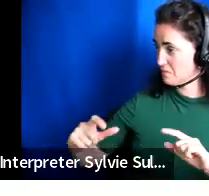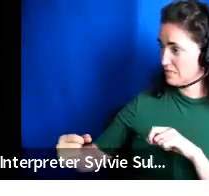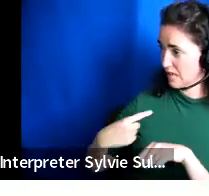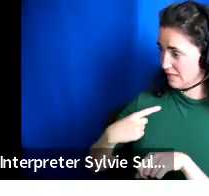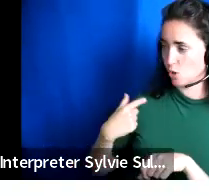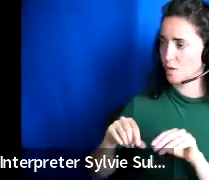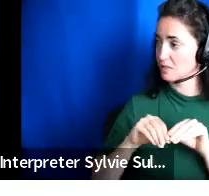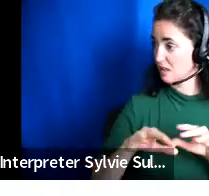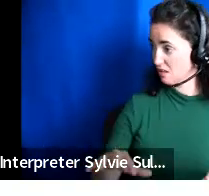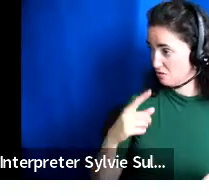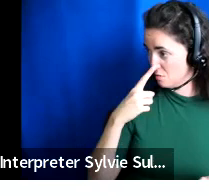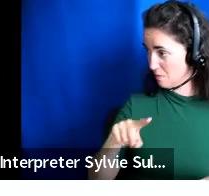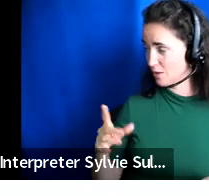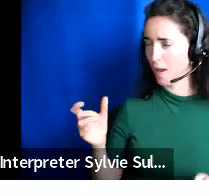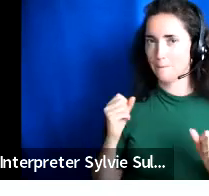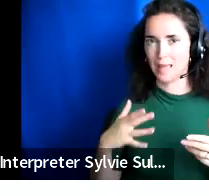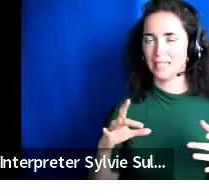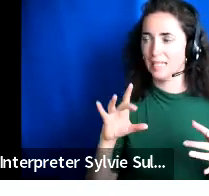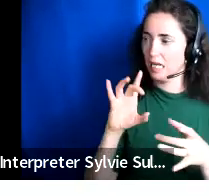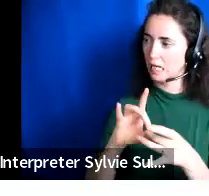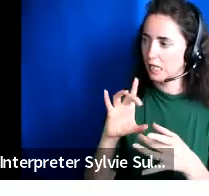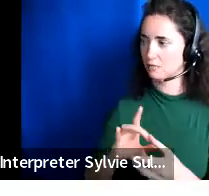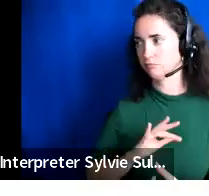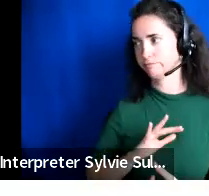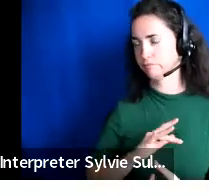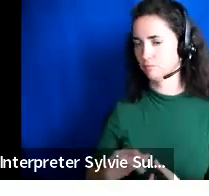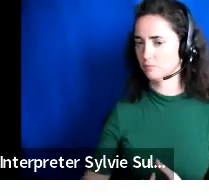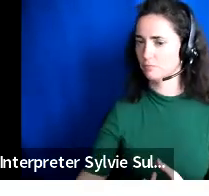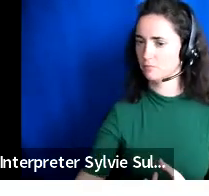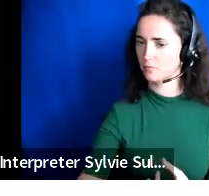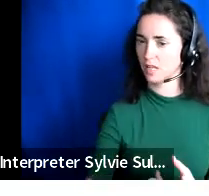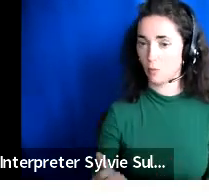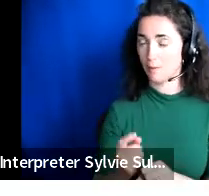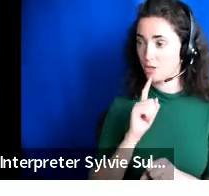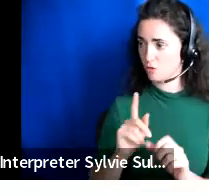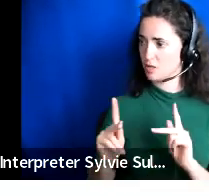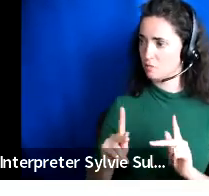You had a lot of great links in in there and wanna make sure that people get that information.